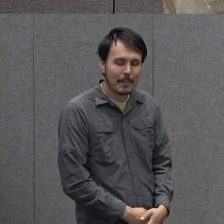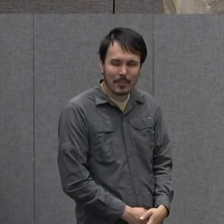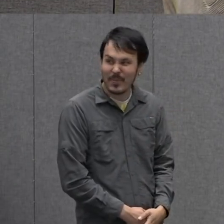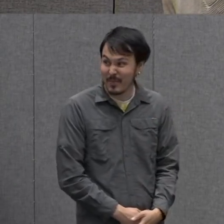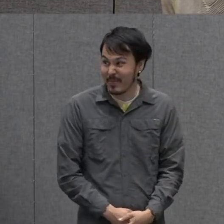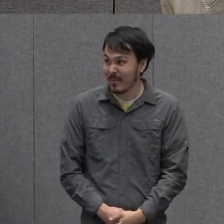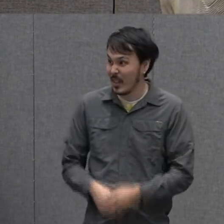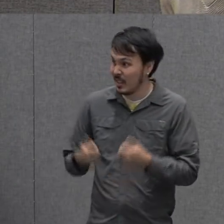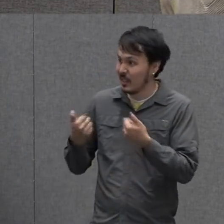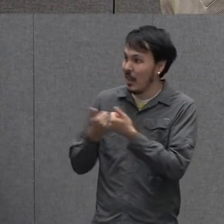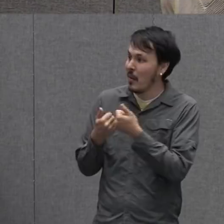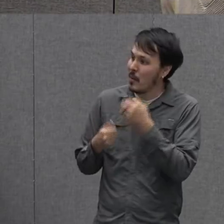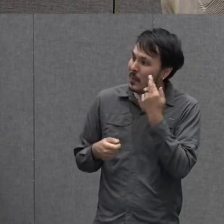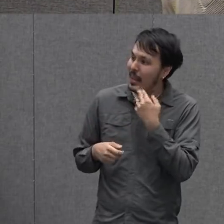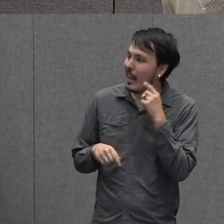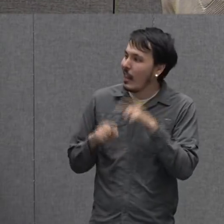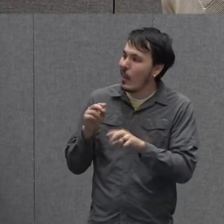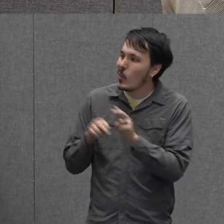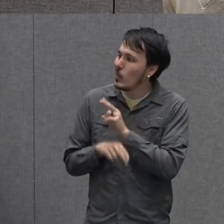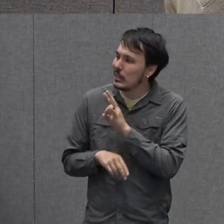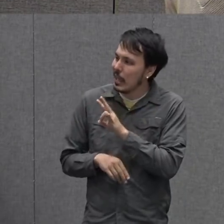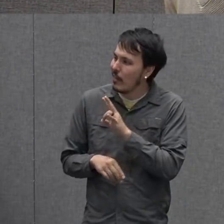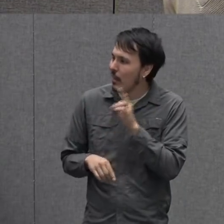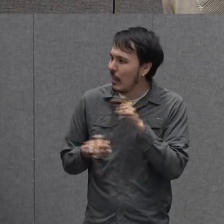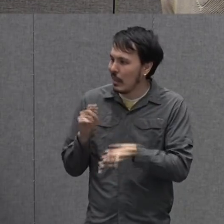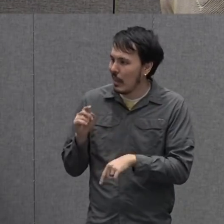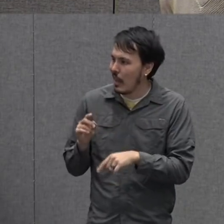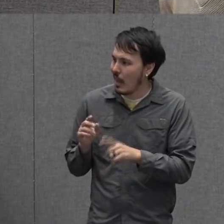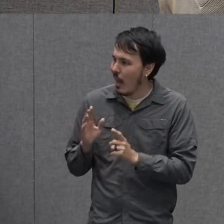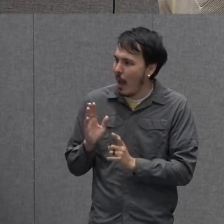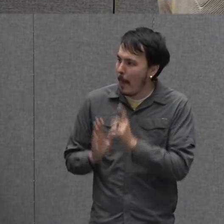use another seven here, so I can't go this way.